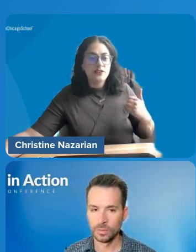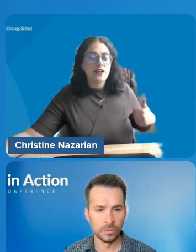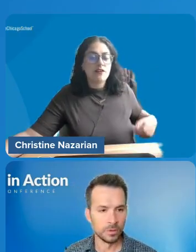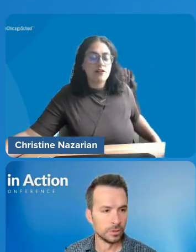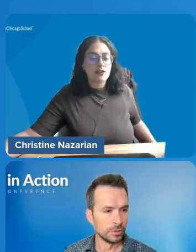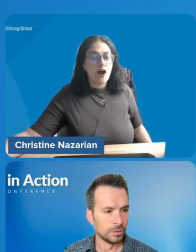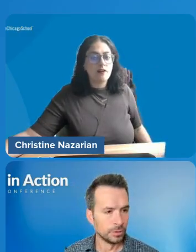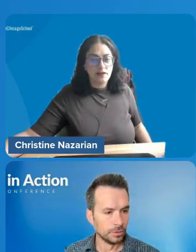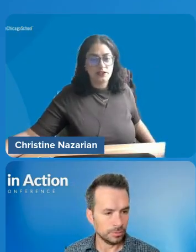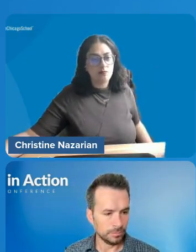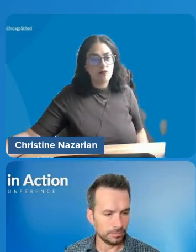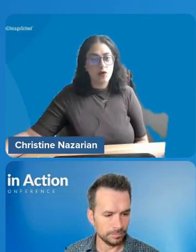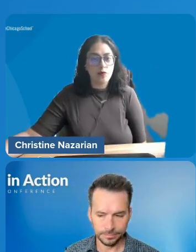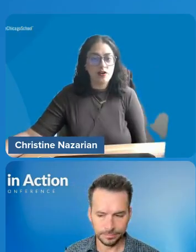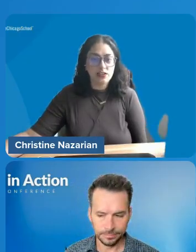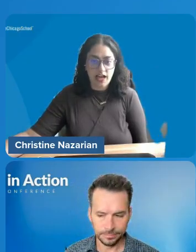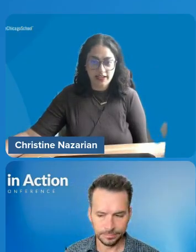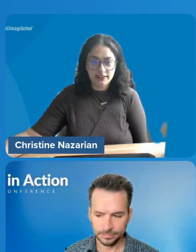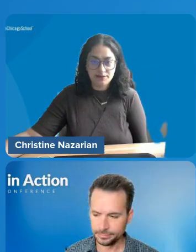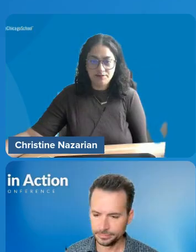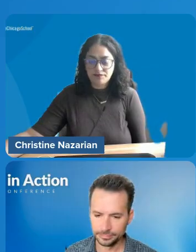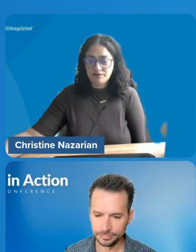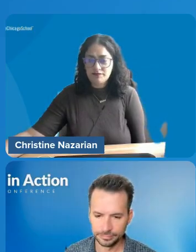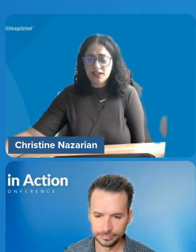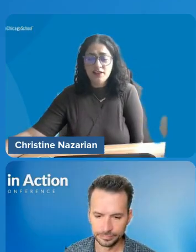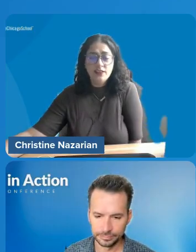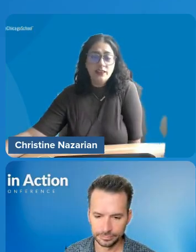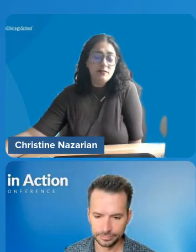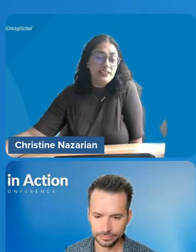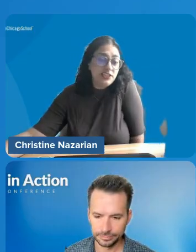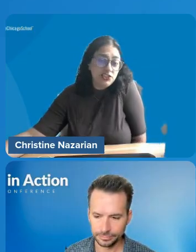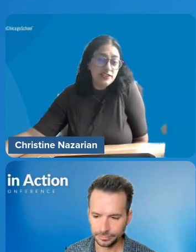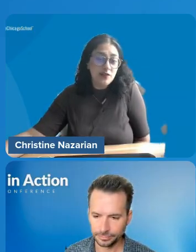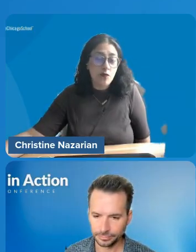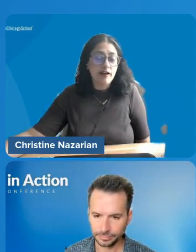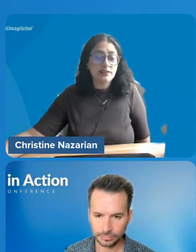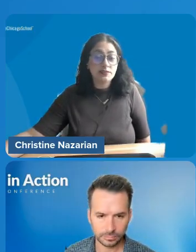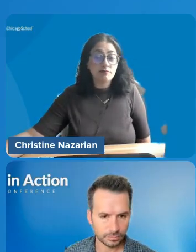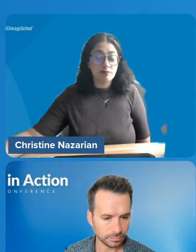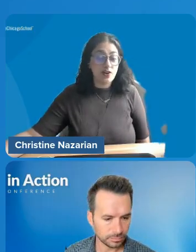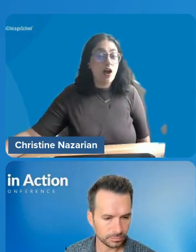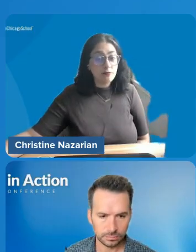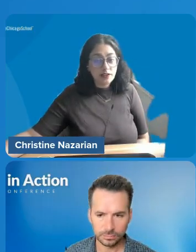their confidence before real clients. Limitations and where it's not really